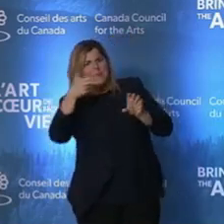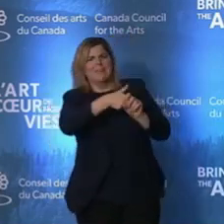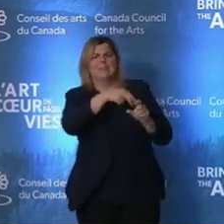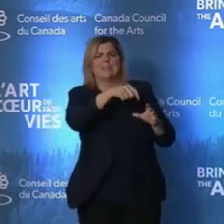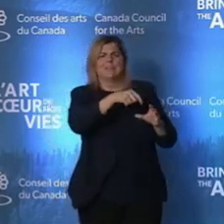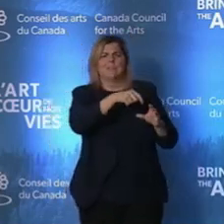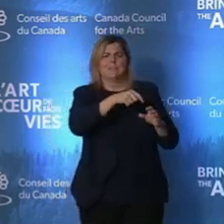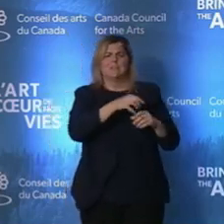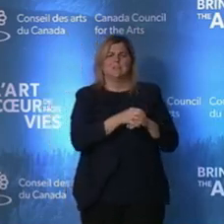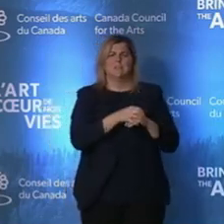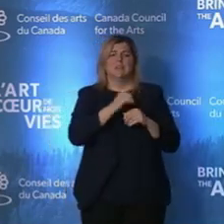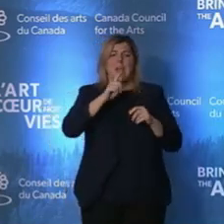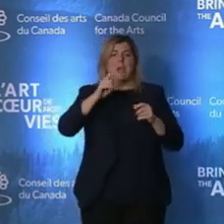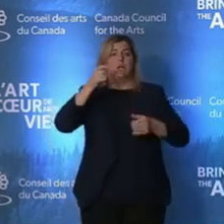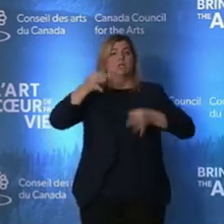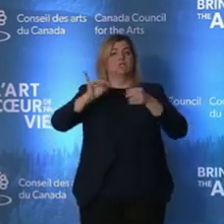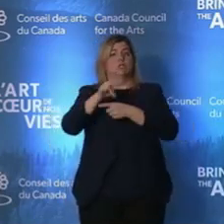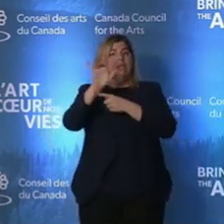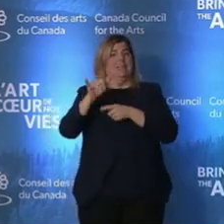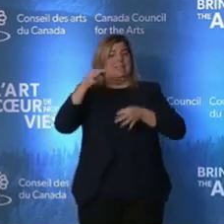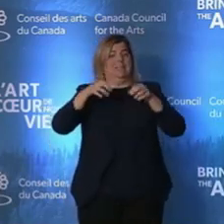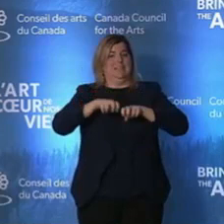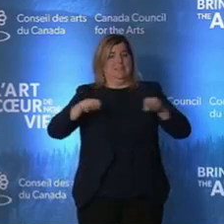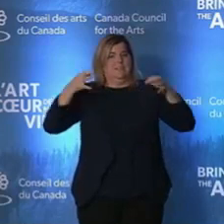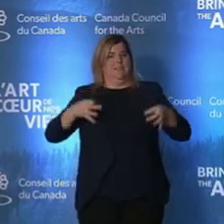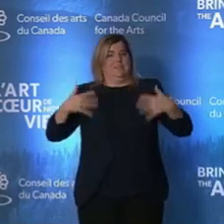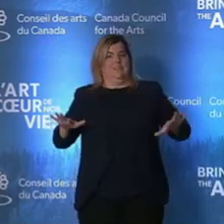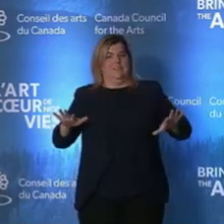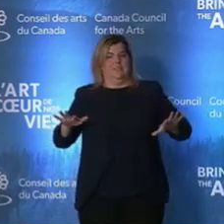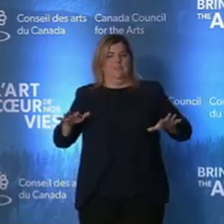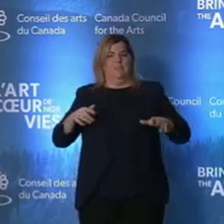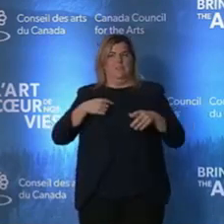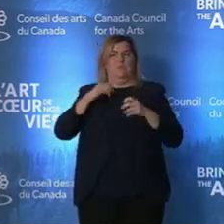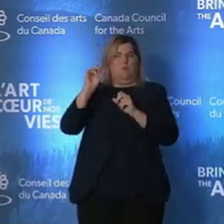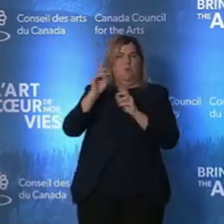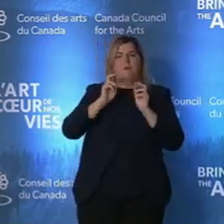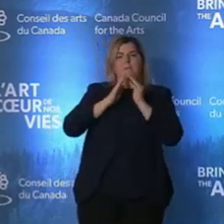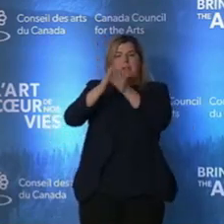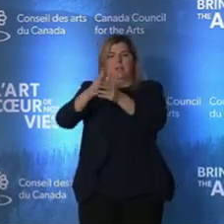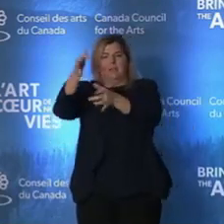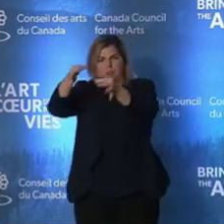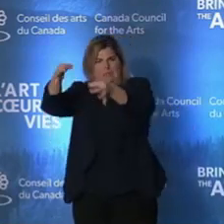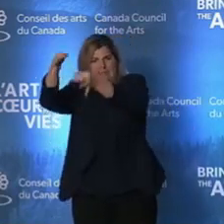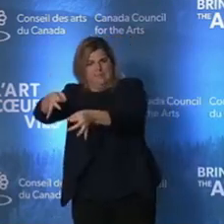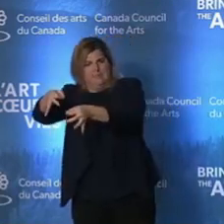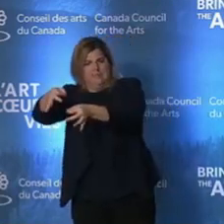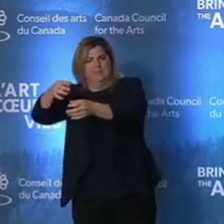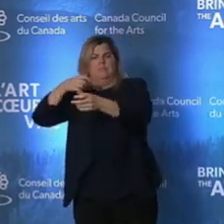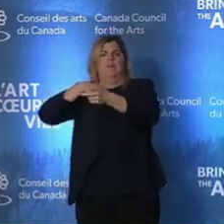have to receive our annual funding, but we do not hear from them throughout the year and it